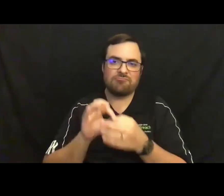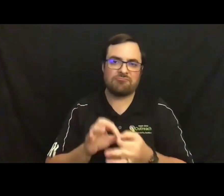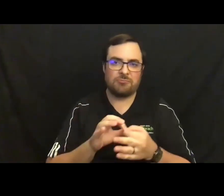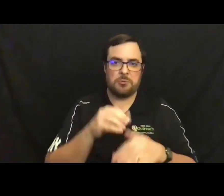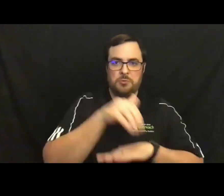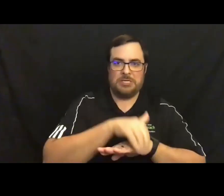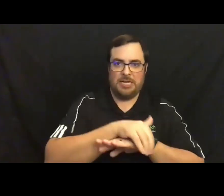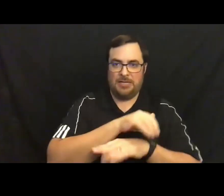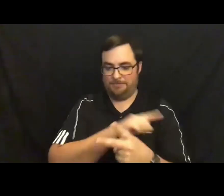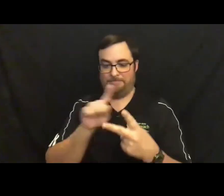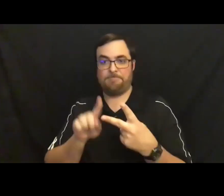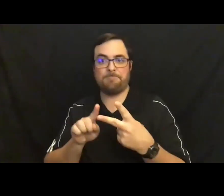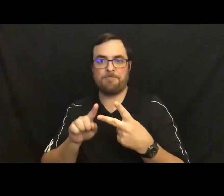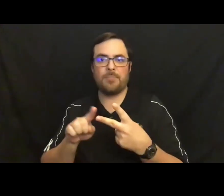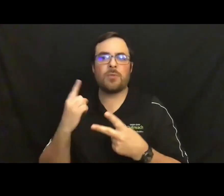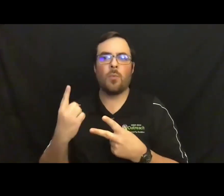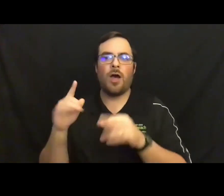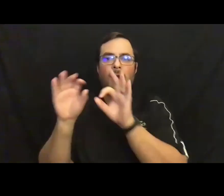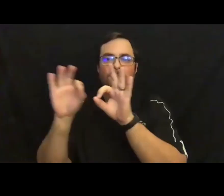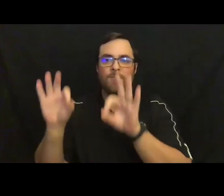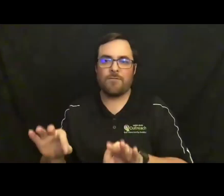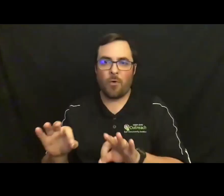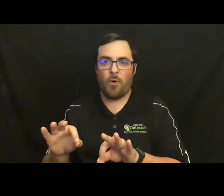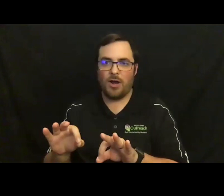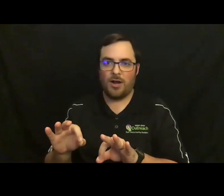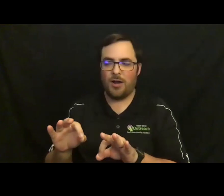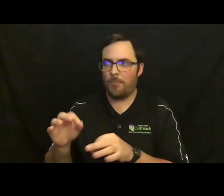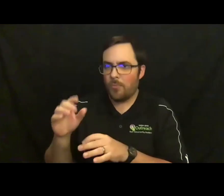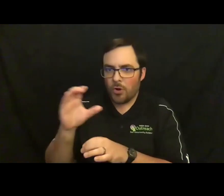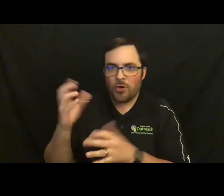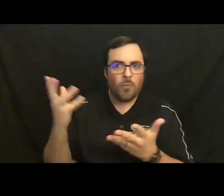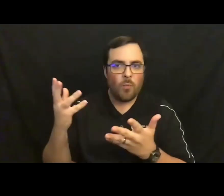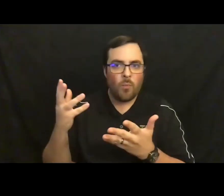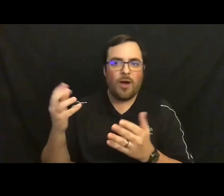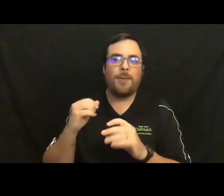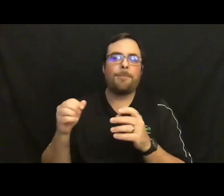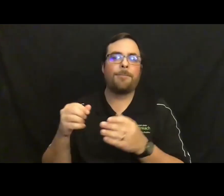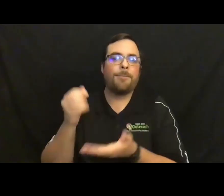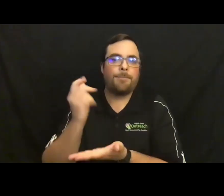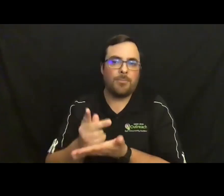piece will just be a form that will give us permission to use the video in any pictures